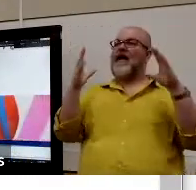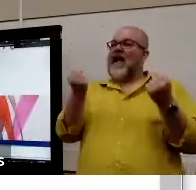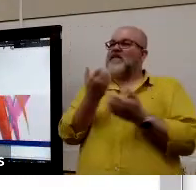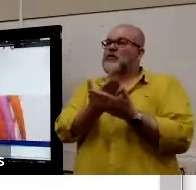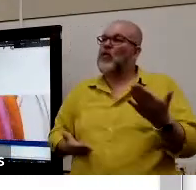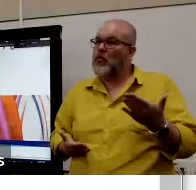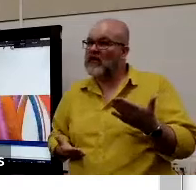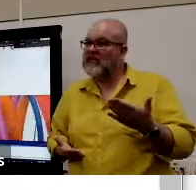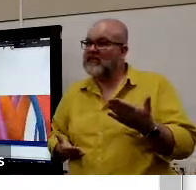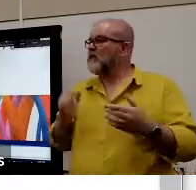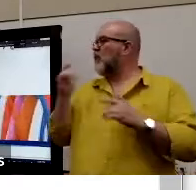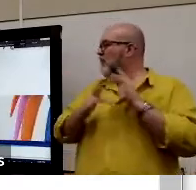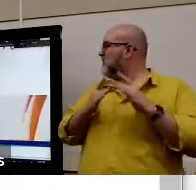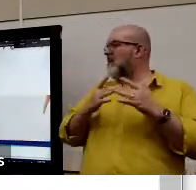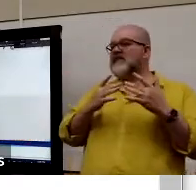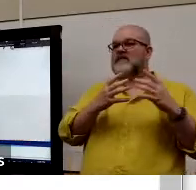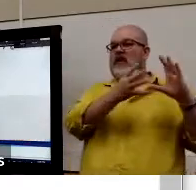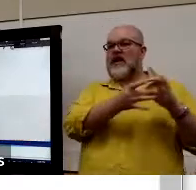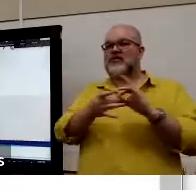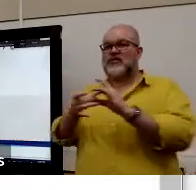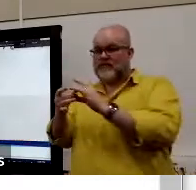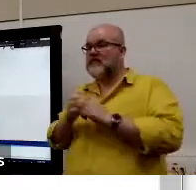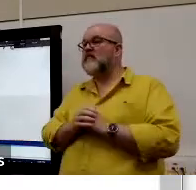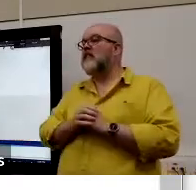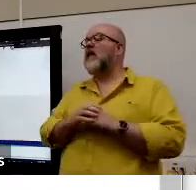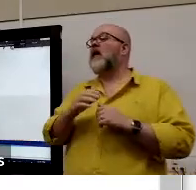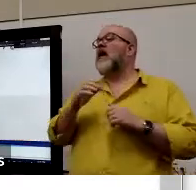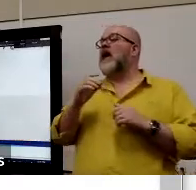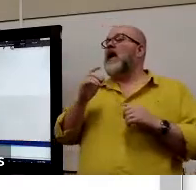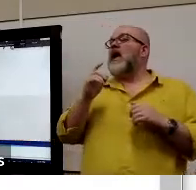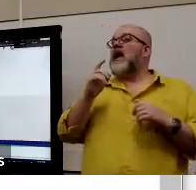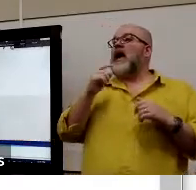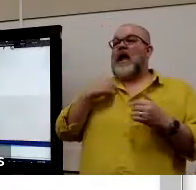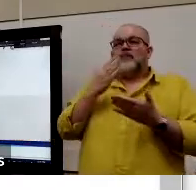So there's a story there with the website and there's a connection.